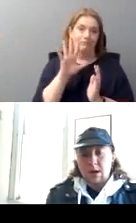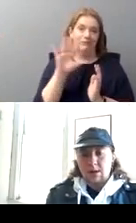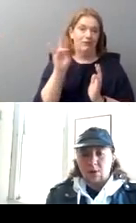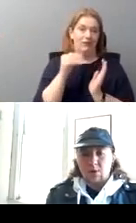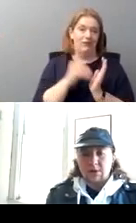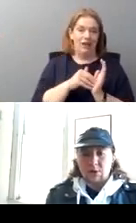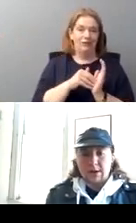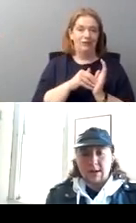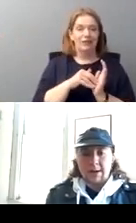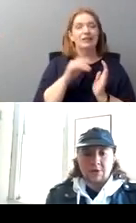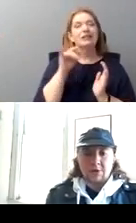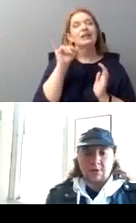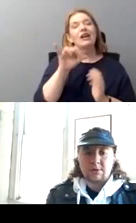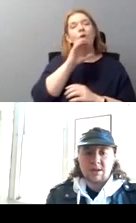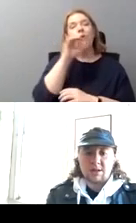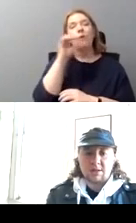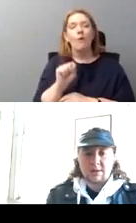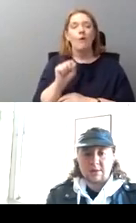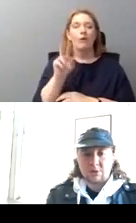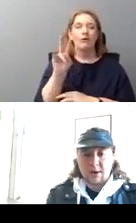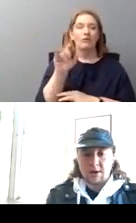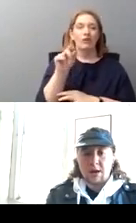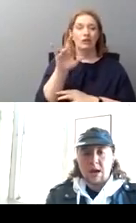The old victorian on Capp Street was sitting in a state of disrepair,